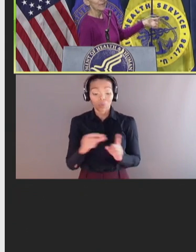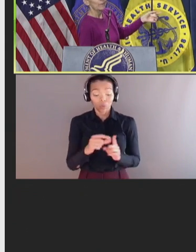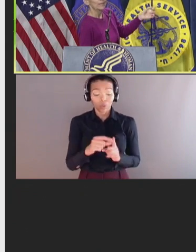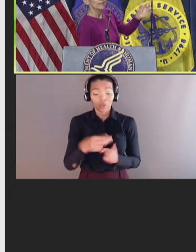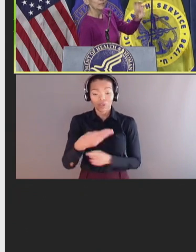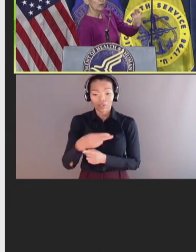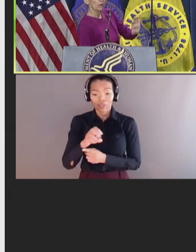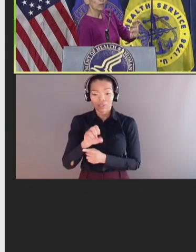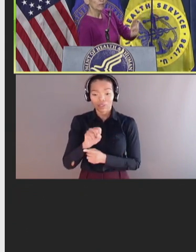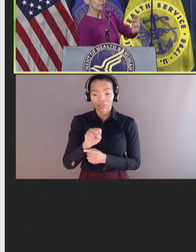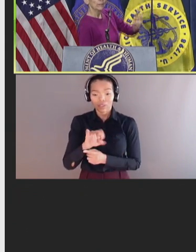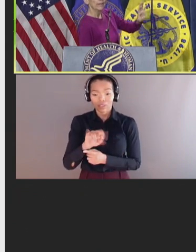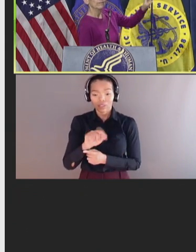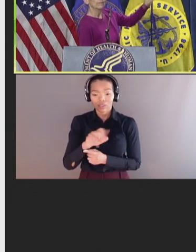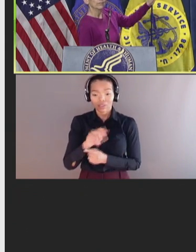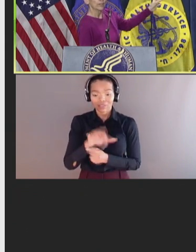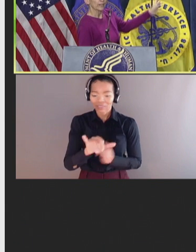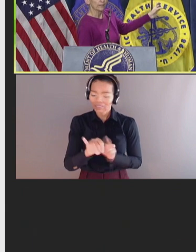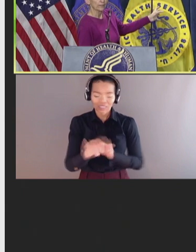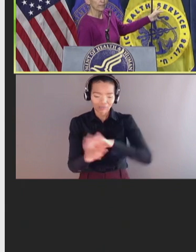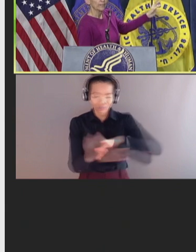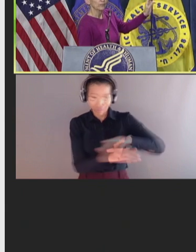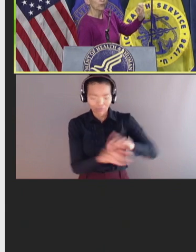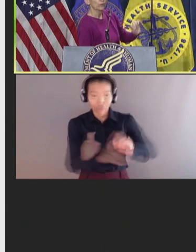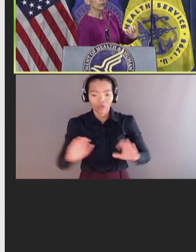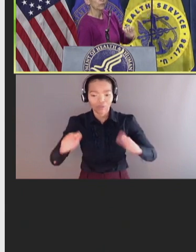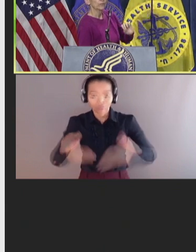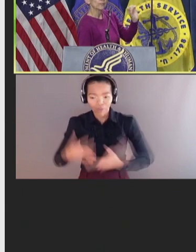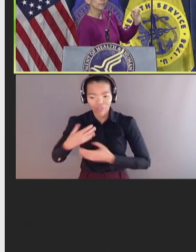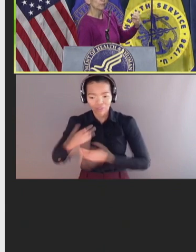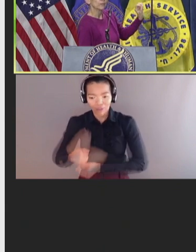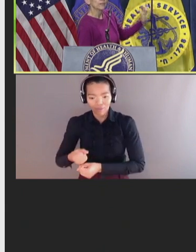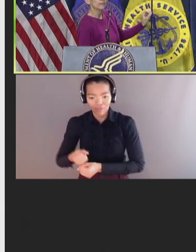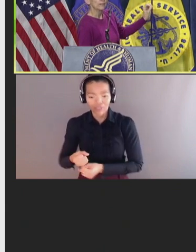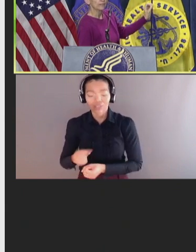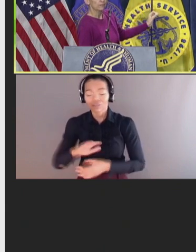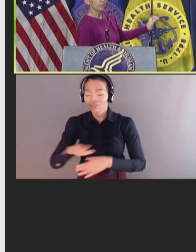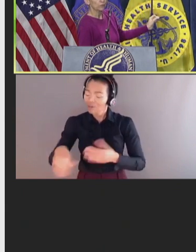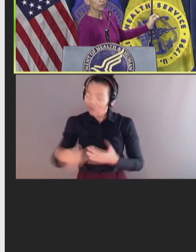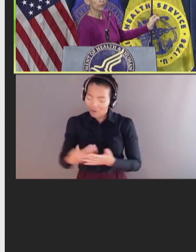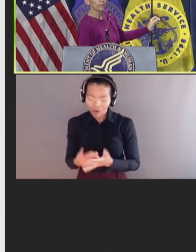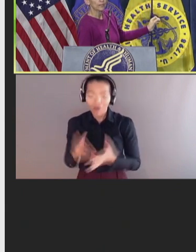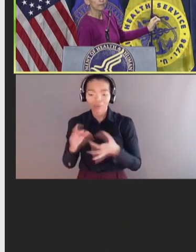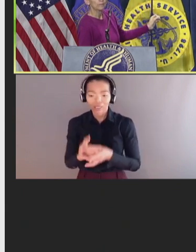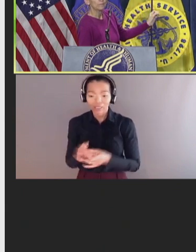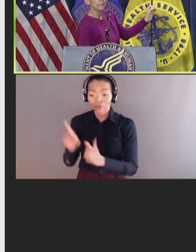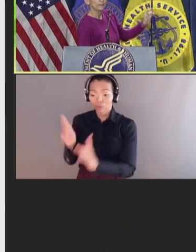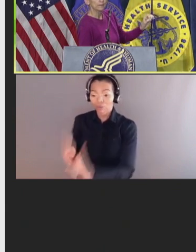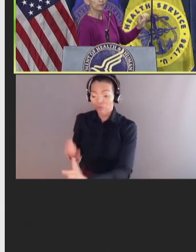But it is all behavioral science. It is all what sits within the individual, and that misses the